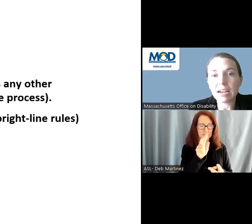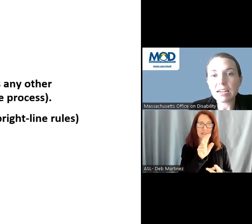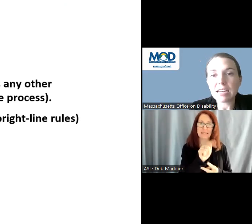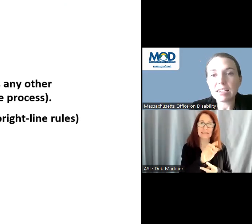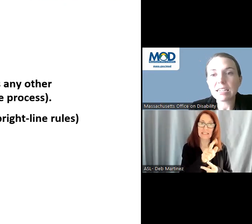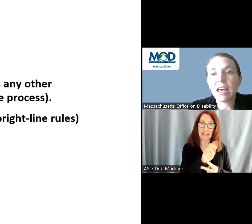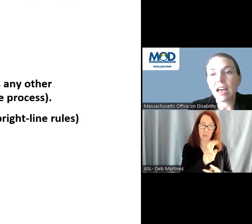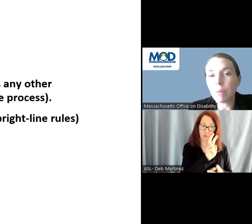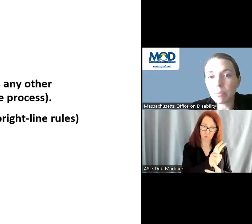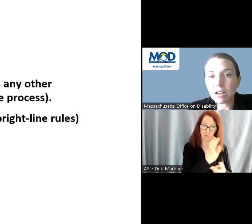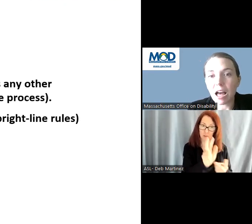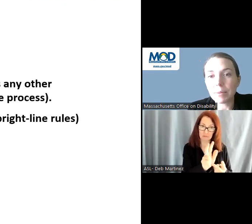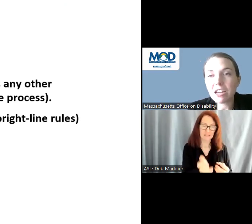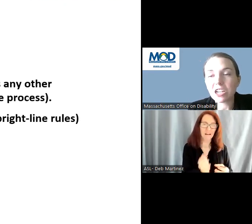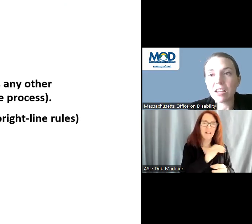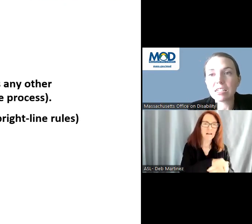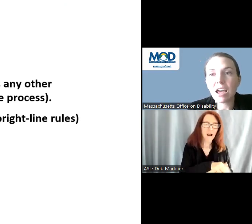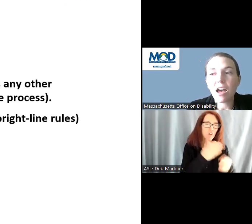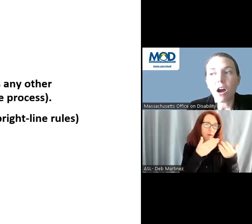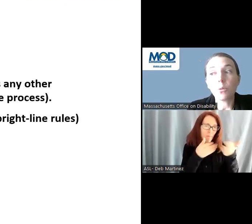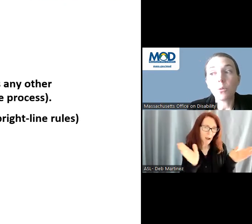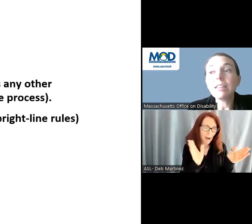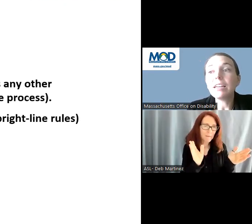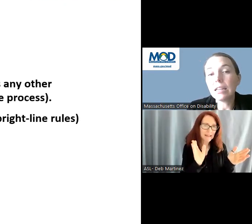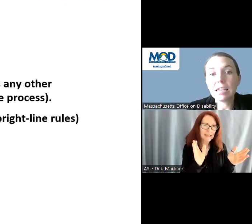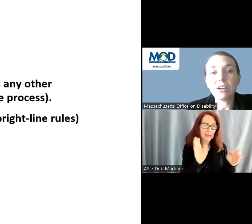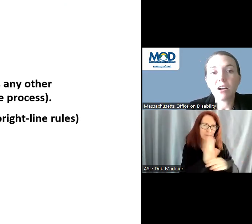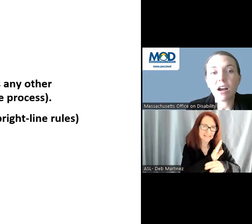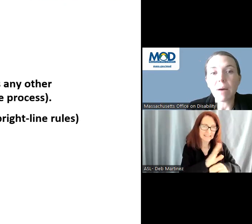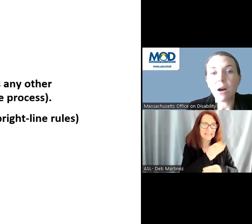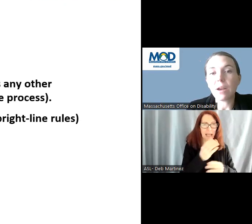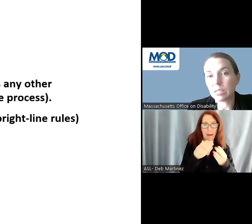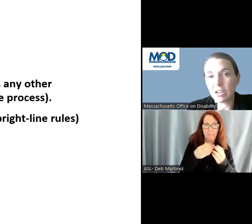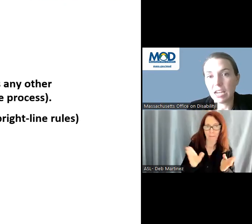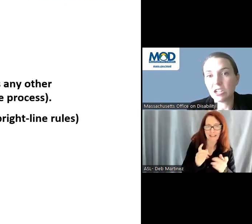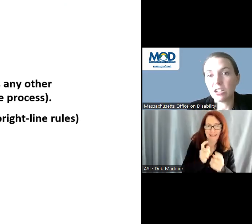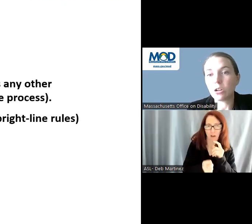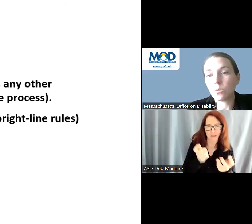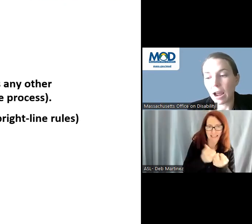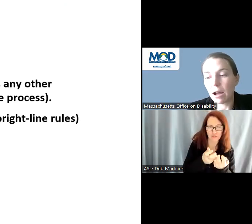entities and public accommodations are really clear about expectations around